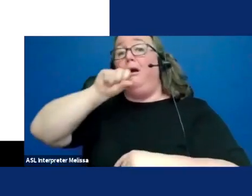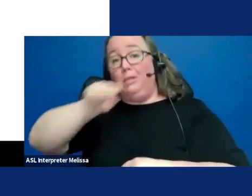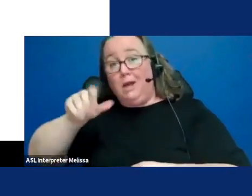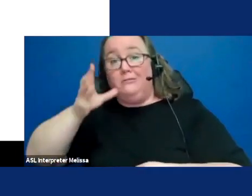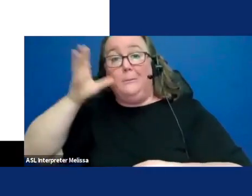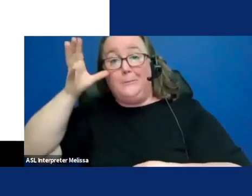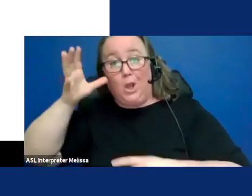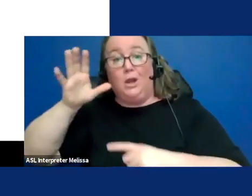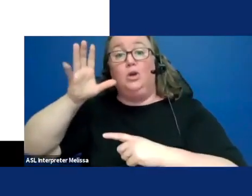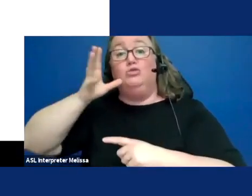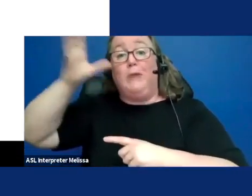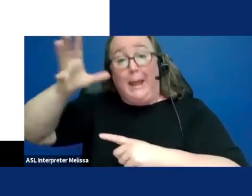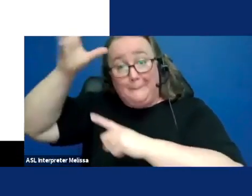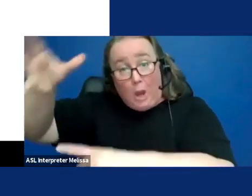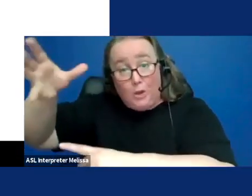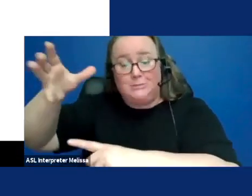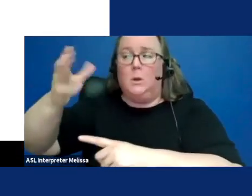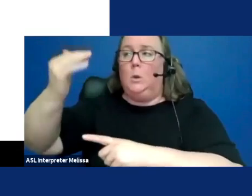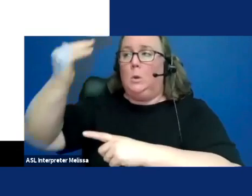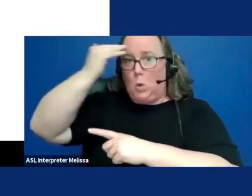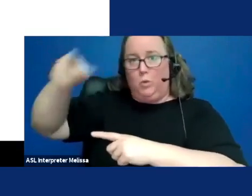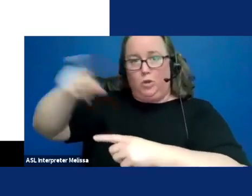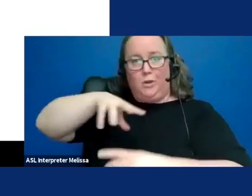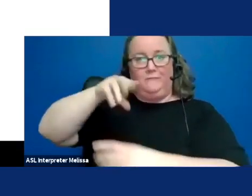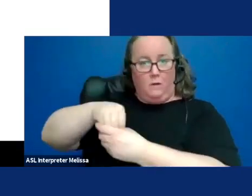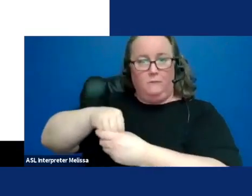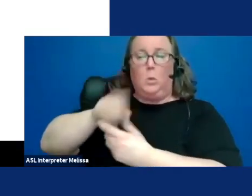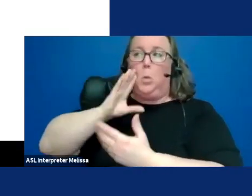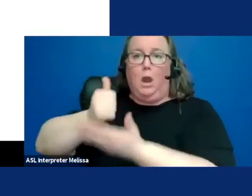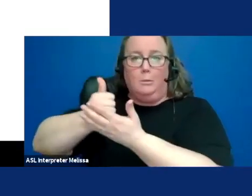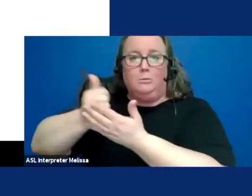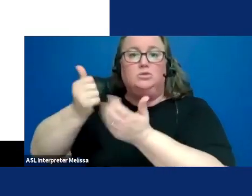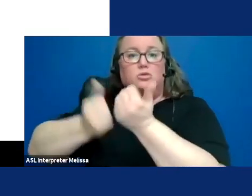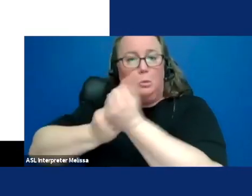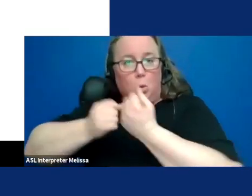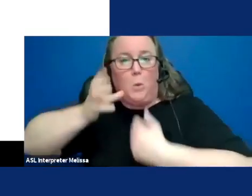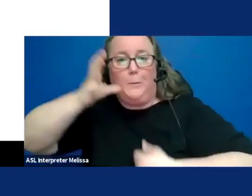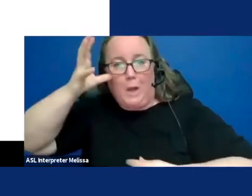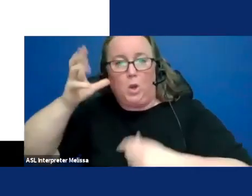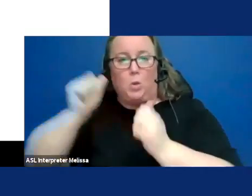knows that the parents grandparents are going to support that parent in reunification. And so appealing to